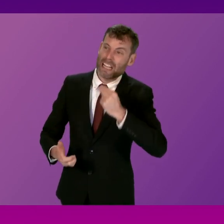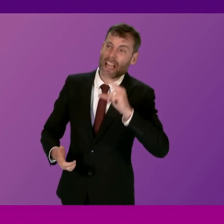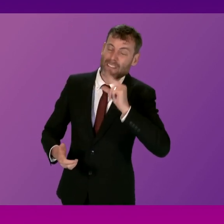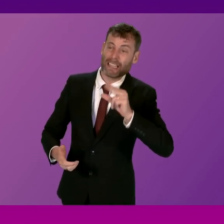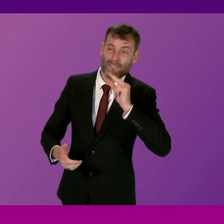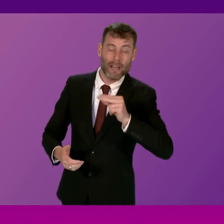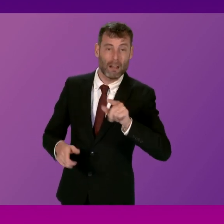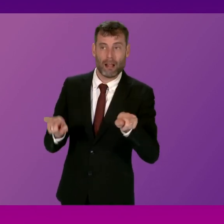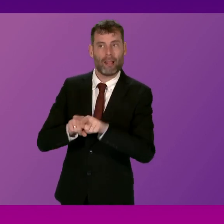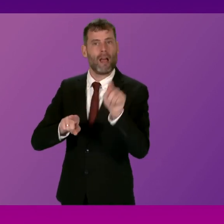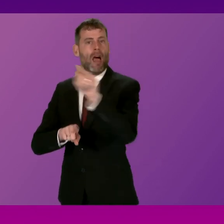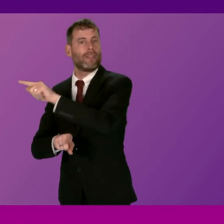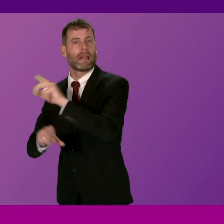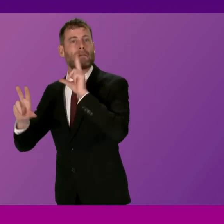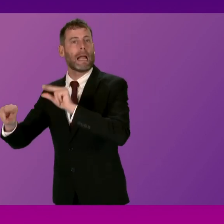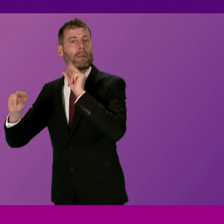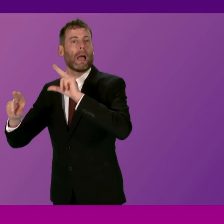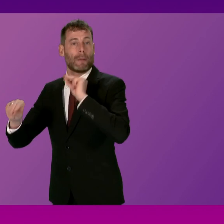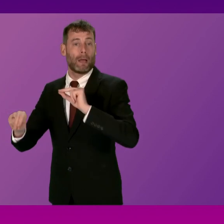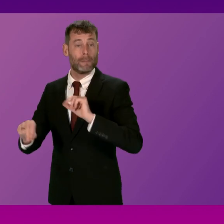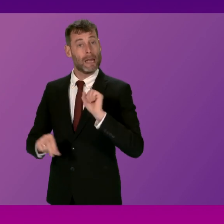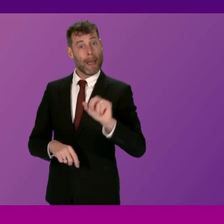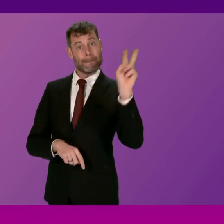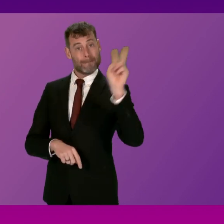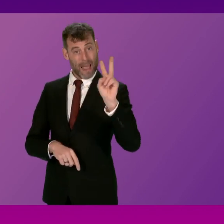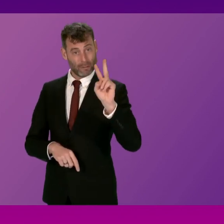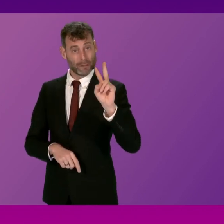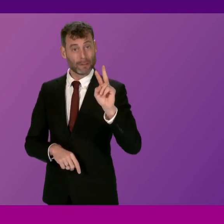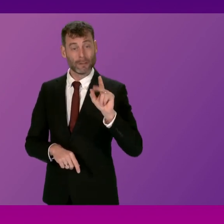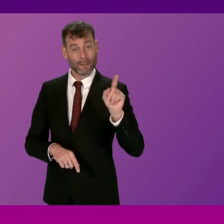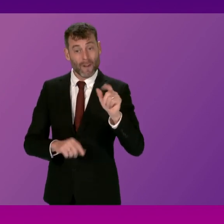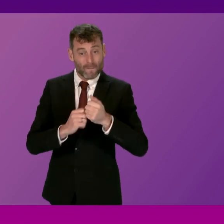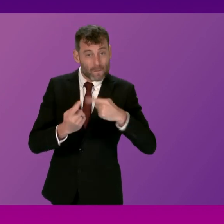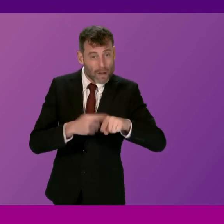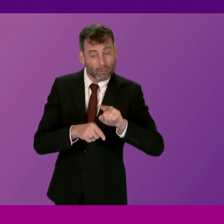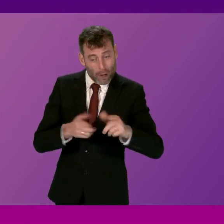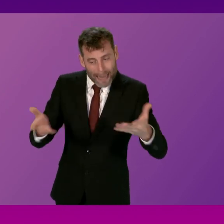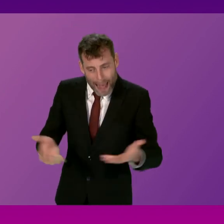His parents and peers supported him to learn BSL, and watched him thrive.